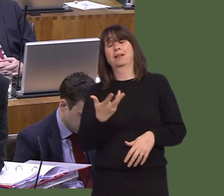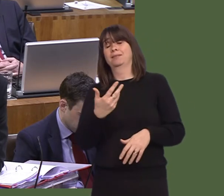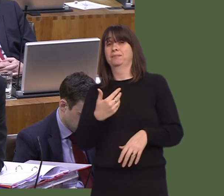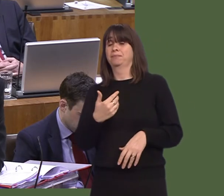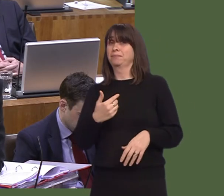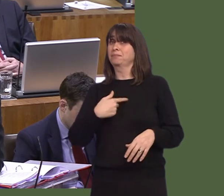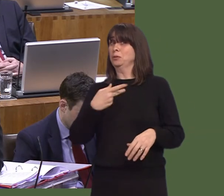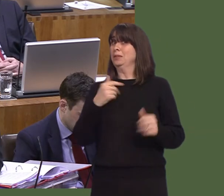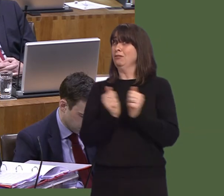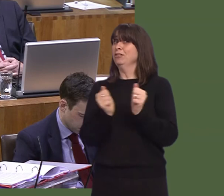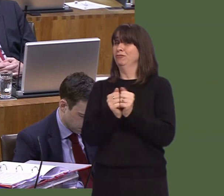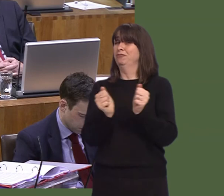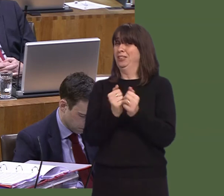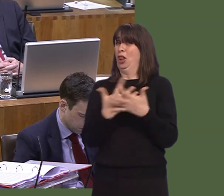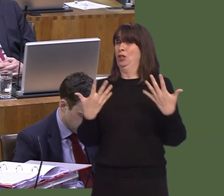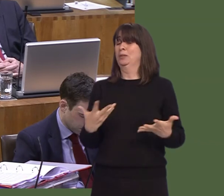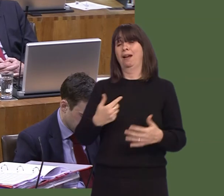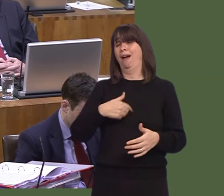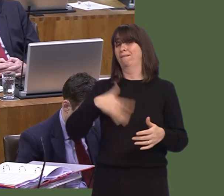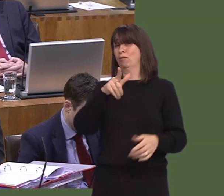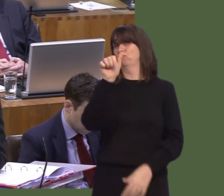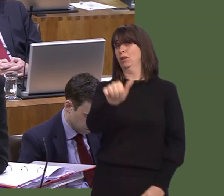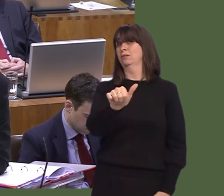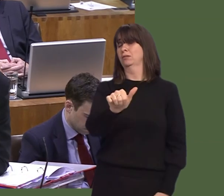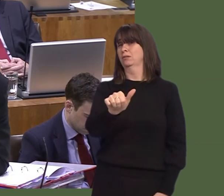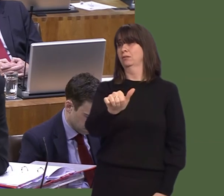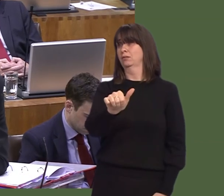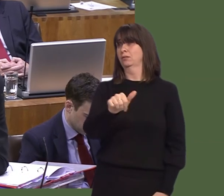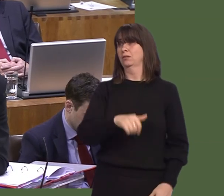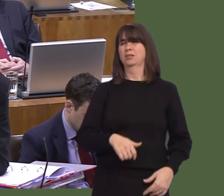We expect the financial recovery actions to result in the health board meeting the revised forecast to the end of this year.